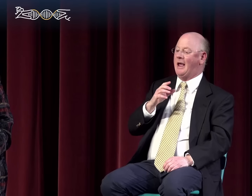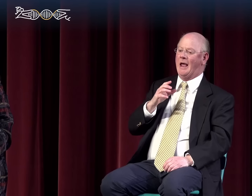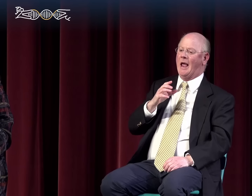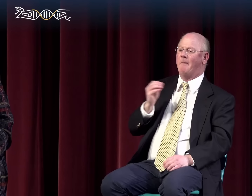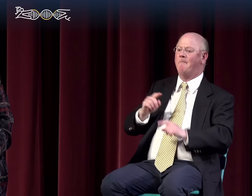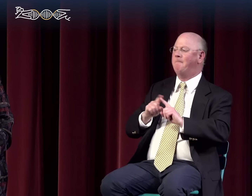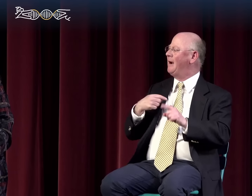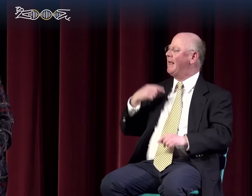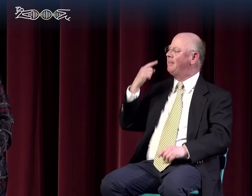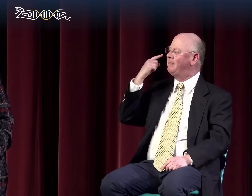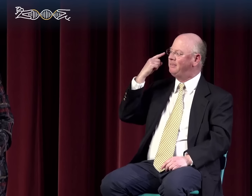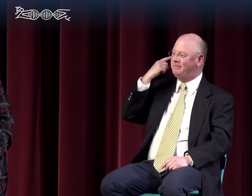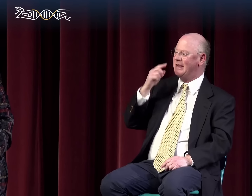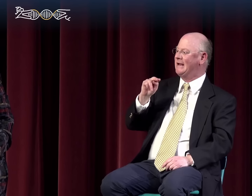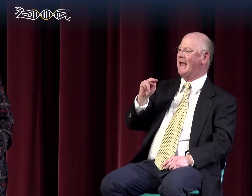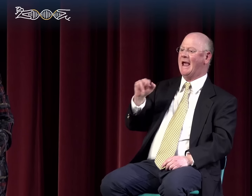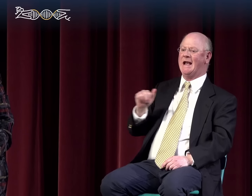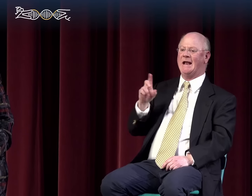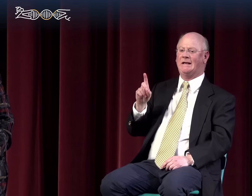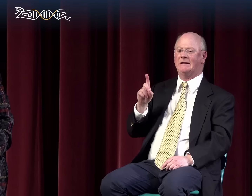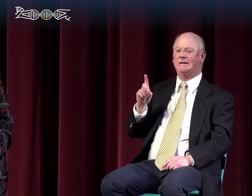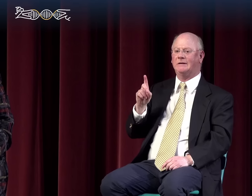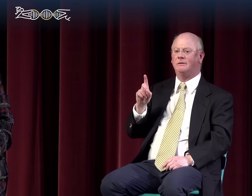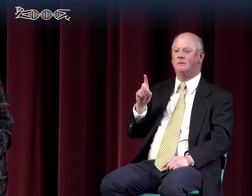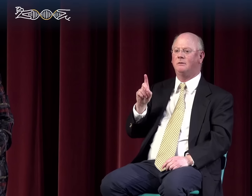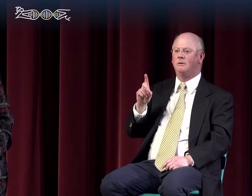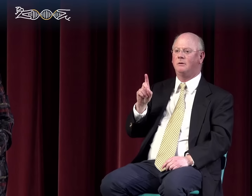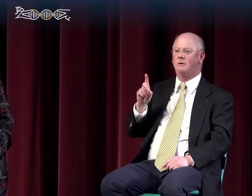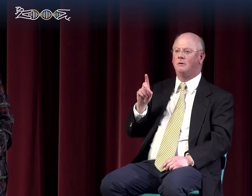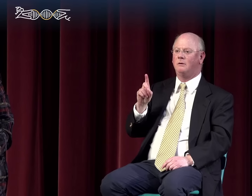In its 1920s, that was part of their platform.